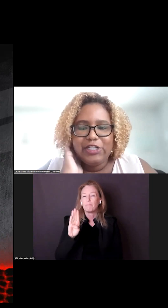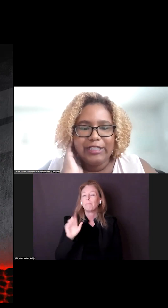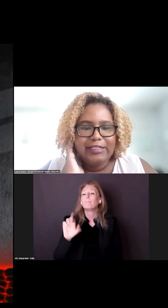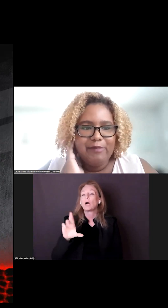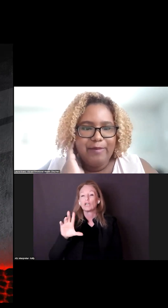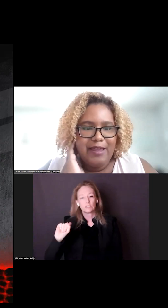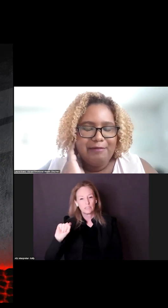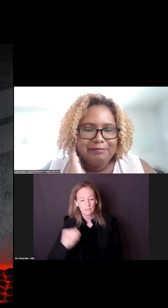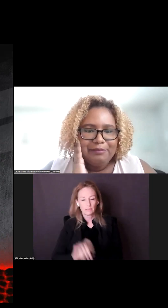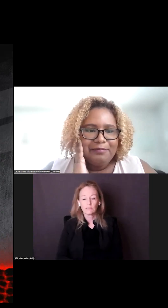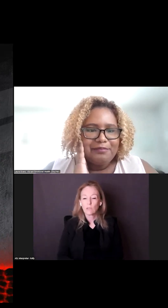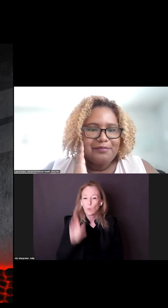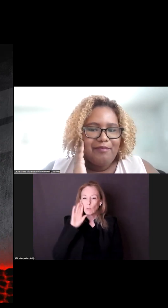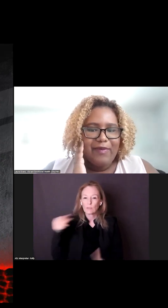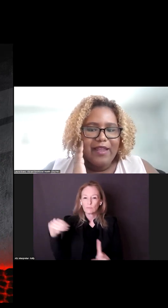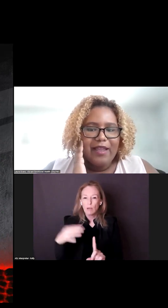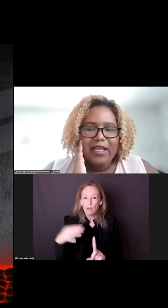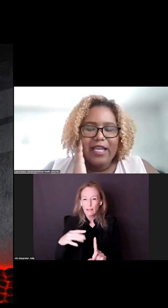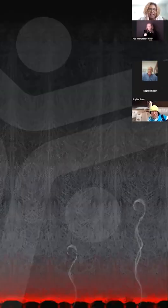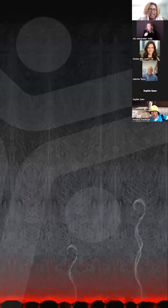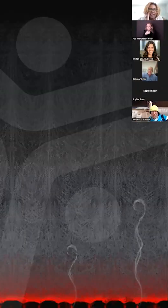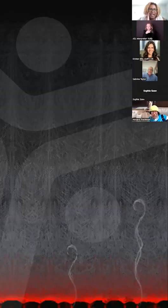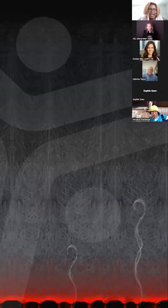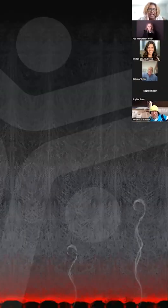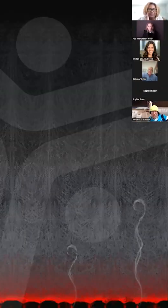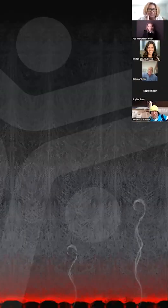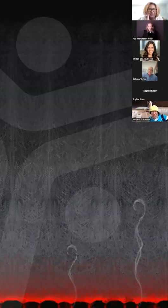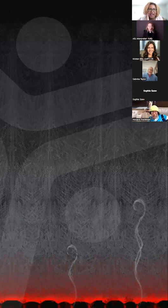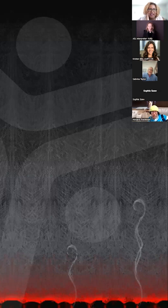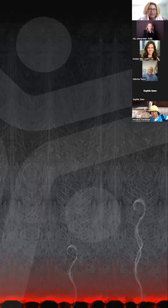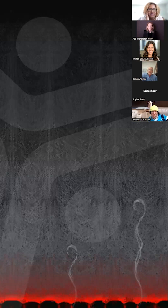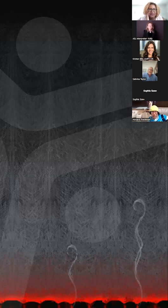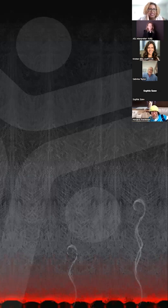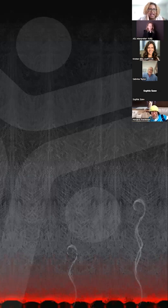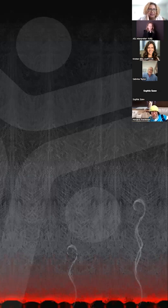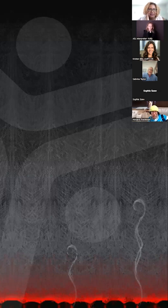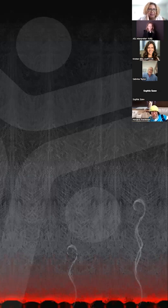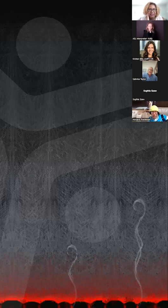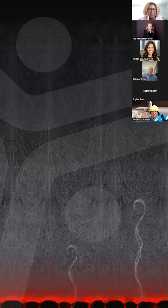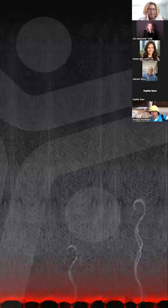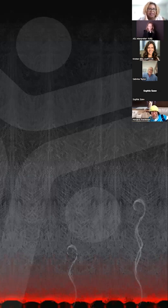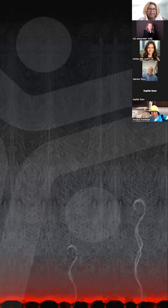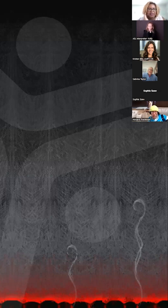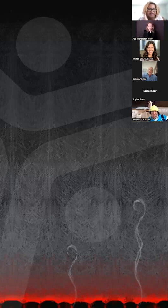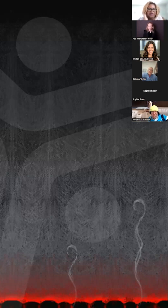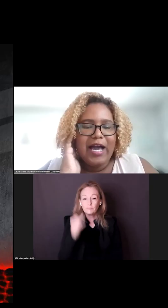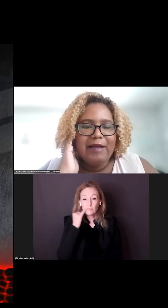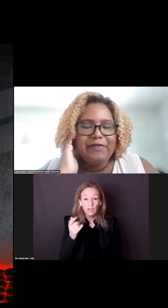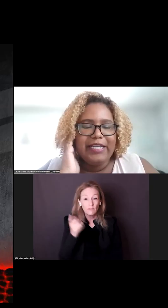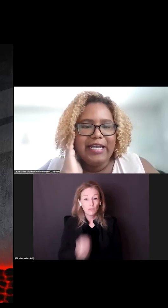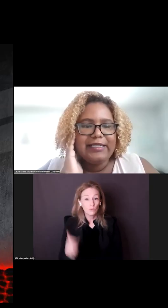IN JUST A MOMENT. FOR FOLKS NOT FAMILIAR, WE CAN GO TO THE NEXT